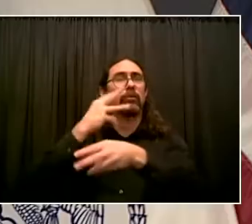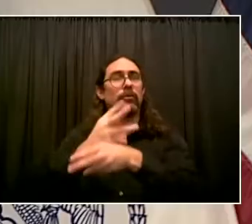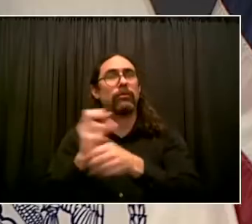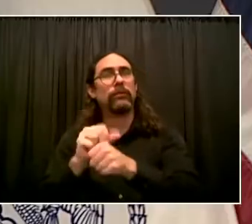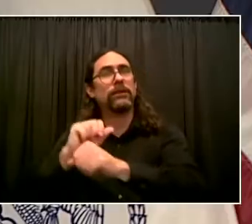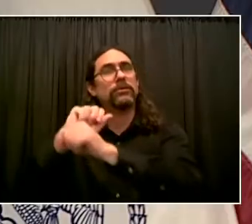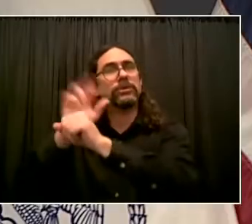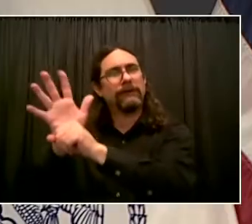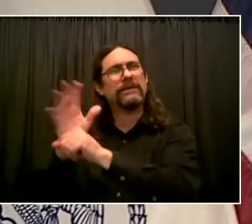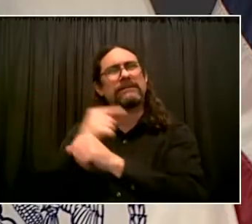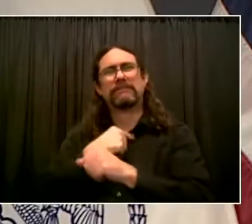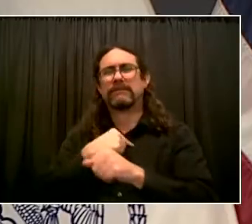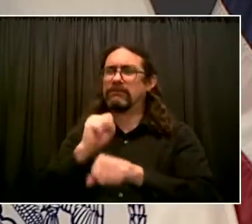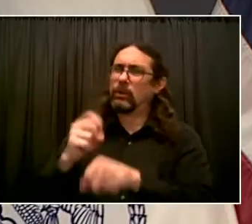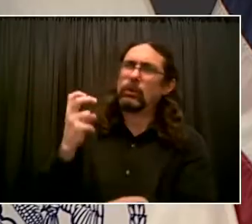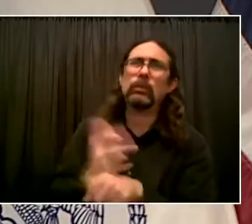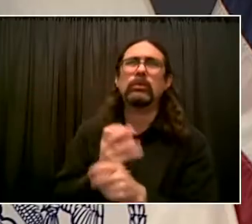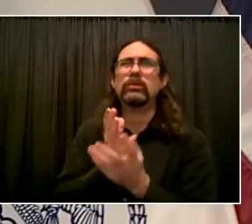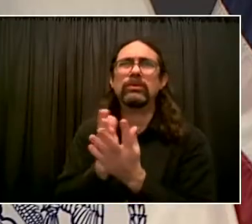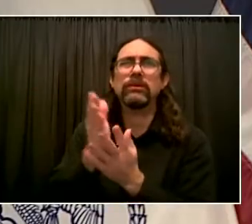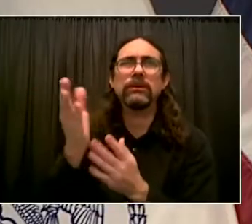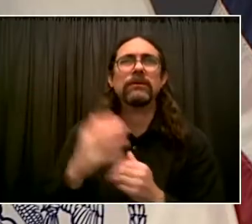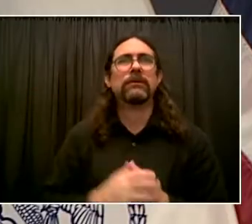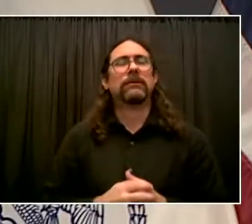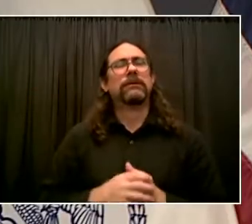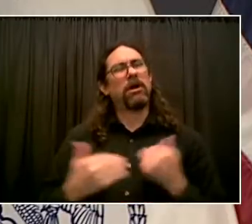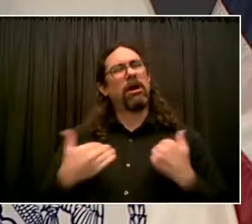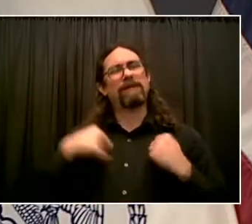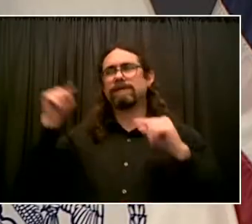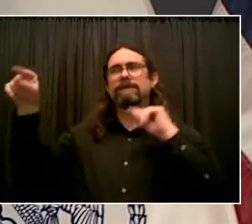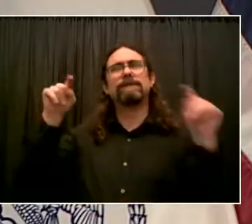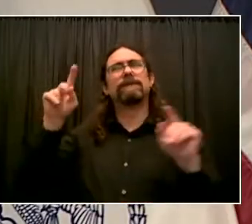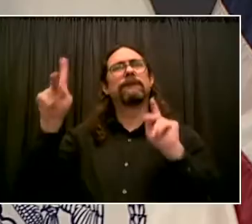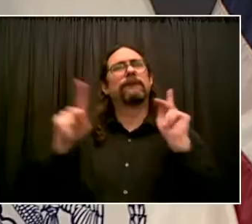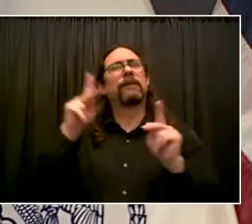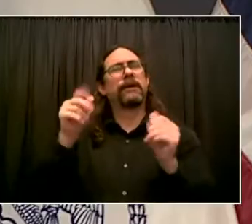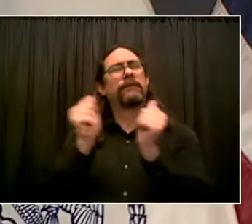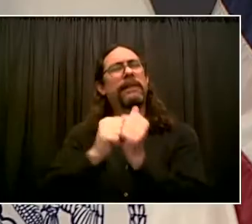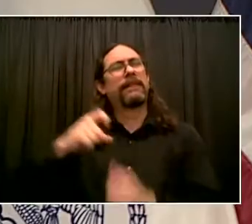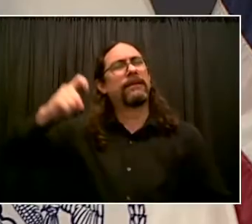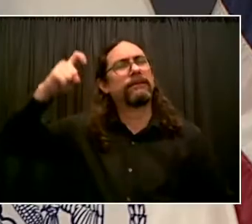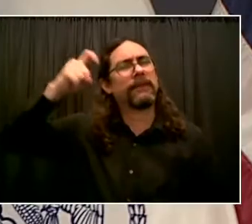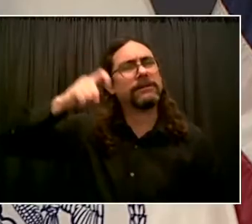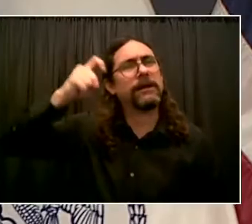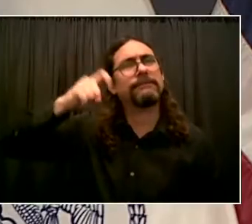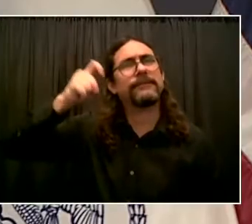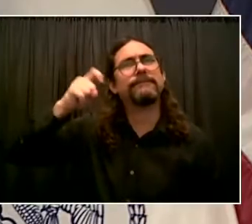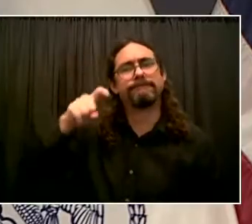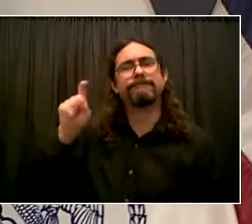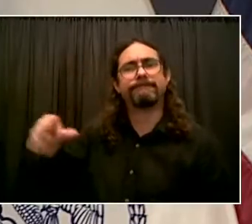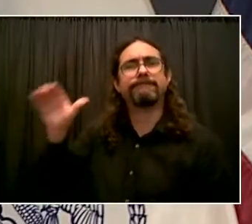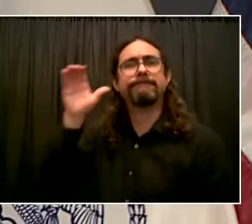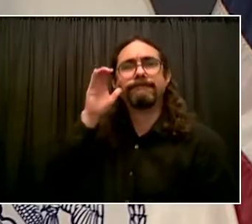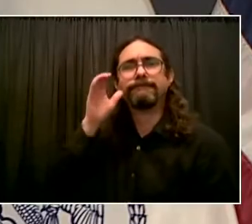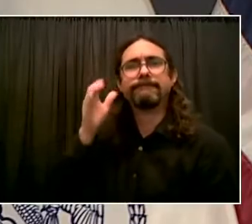COMPLEX REALITY AND IT IS SO POWERFUL. THERE ARE PEOPLE WITH THOS E VOICES OF WISDOM